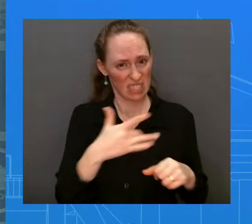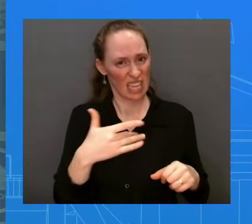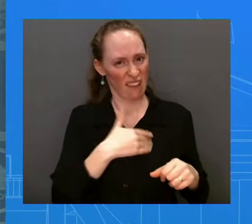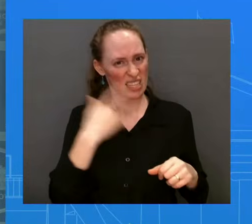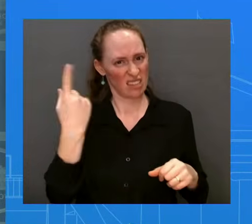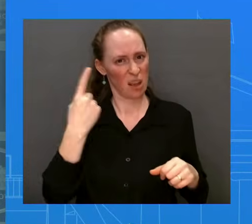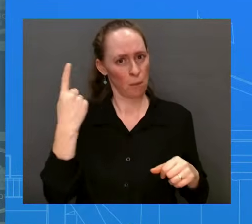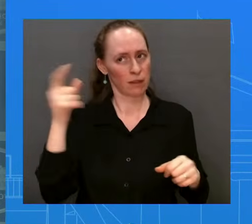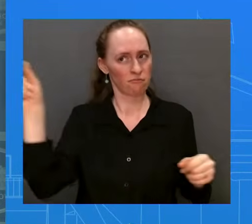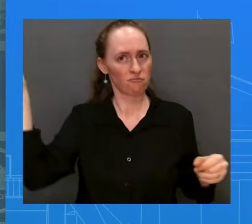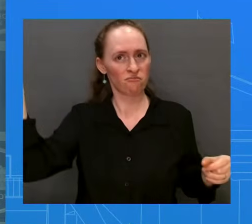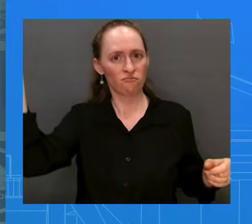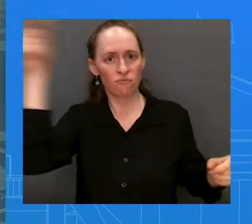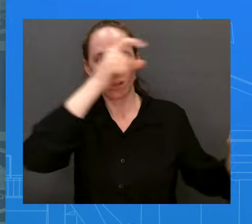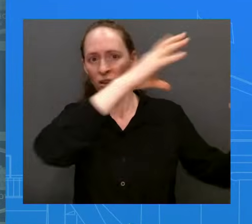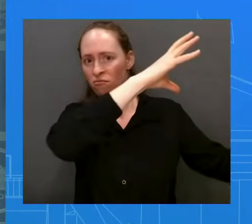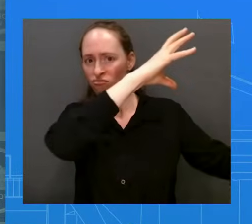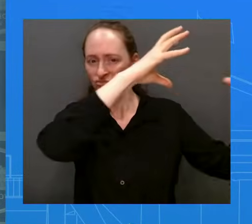I think we can all get our heads